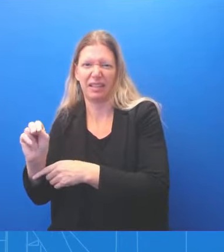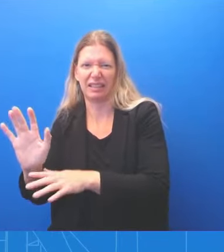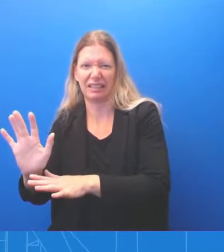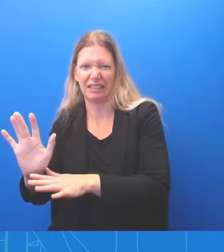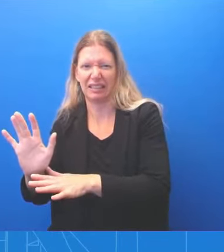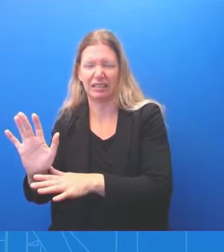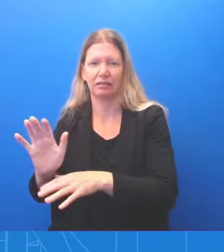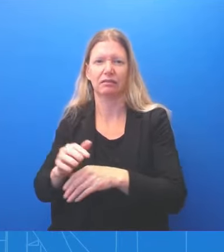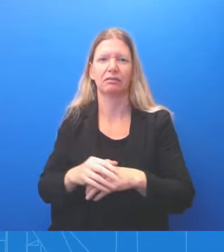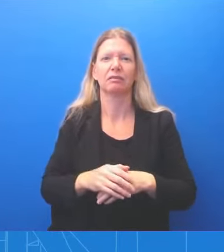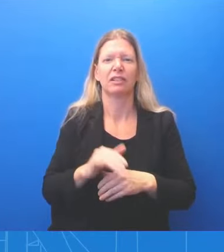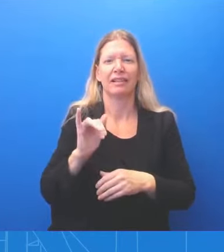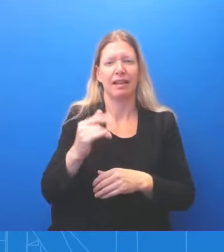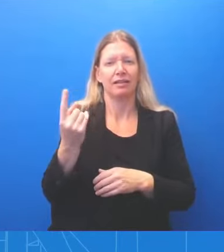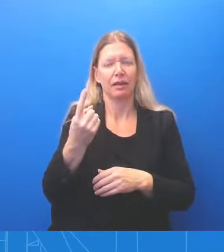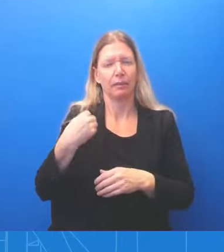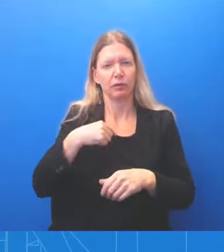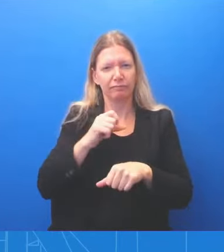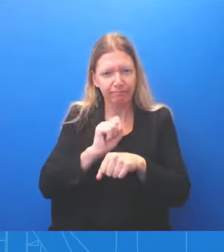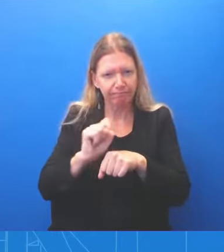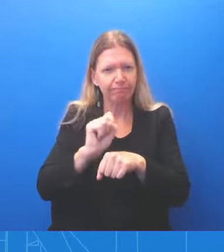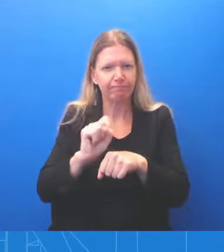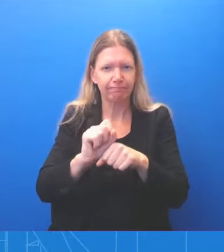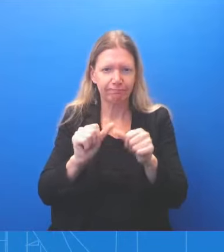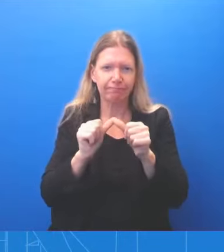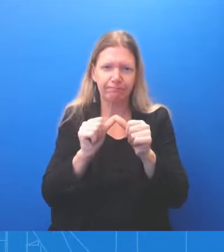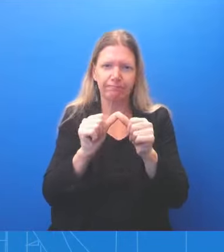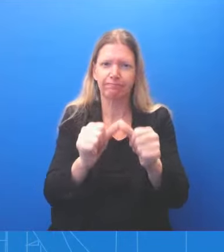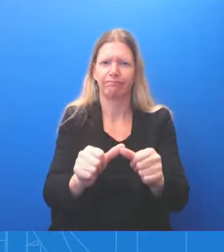is going to continue to be clear about -- not just him but his administration.